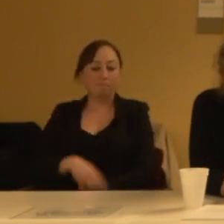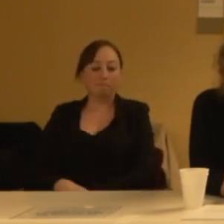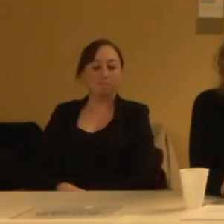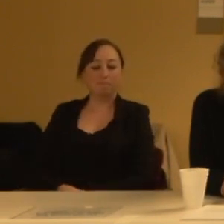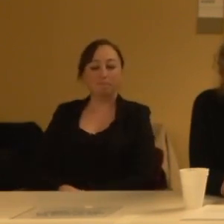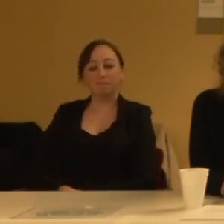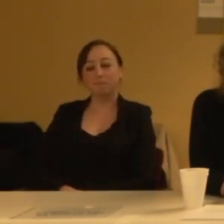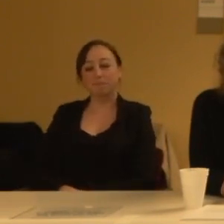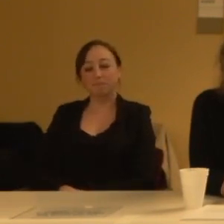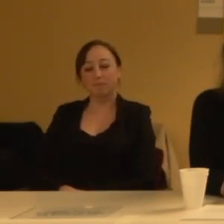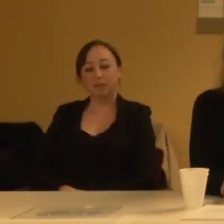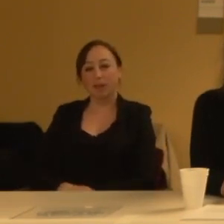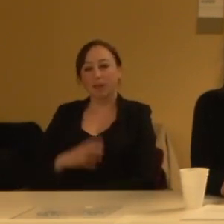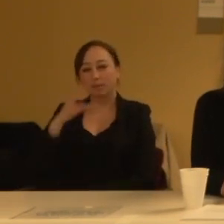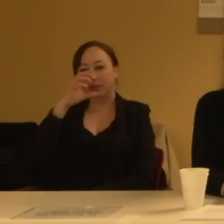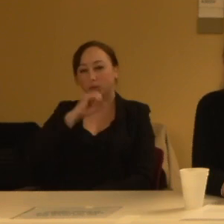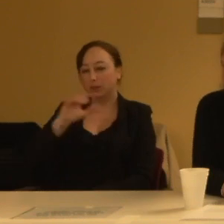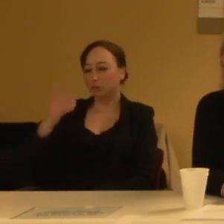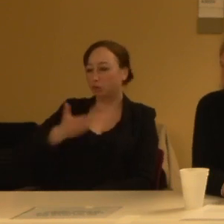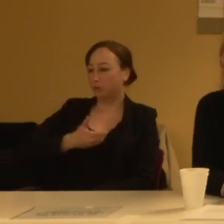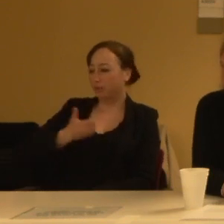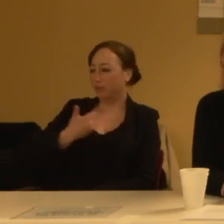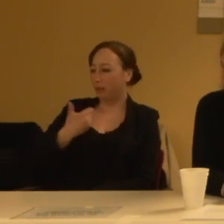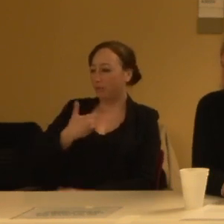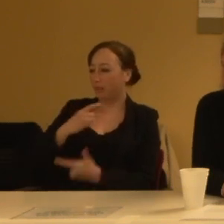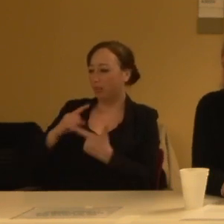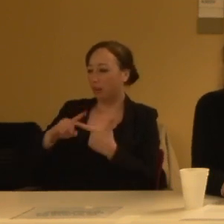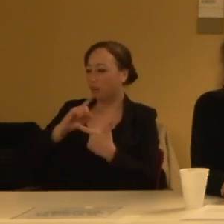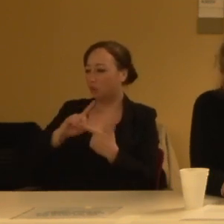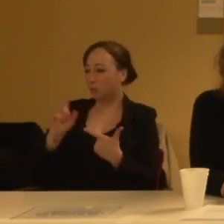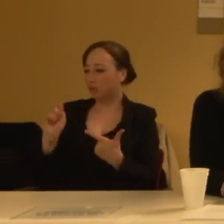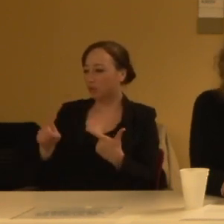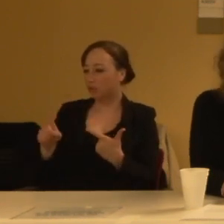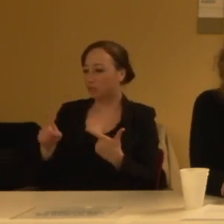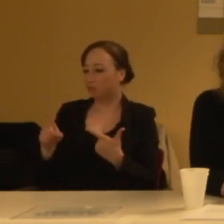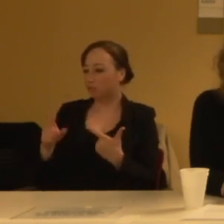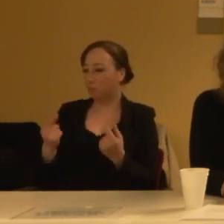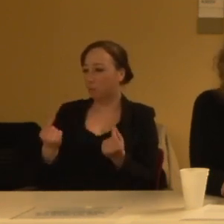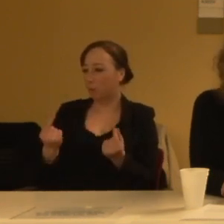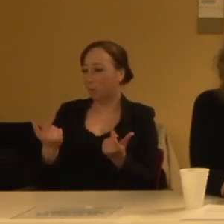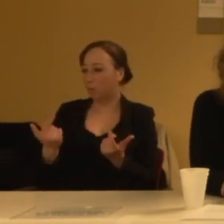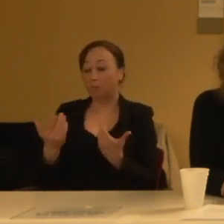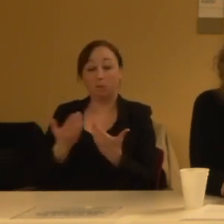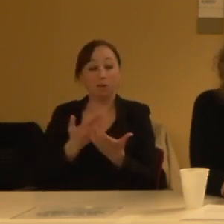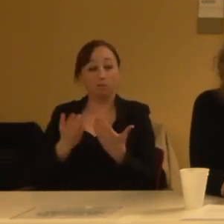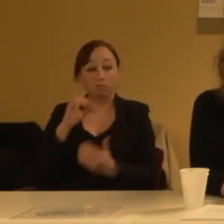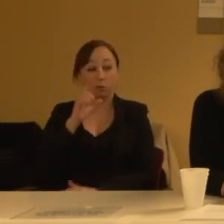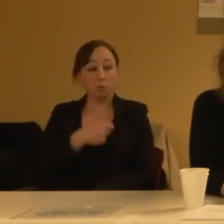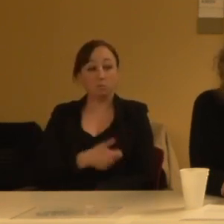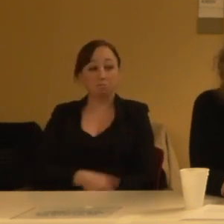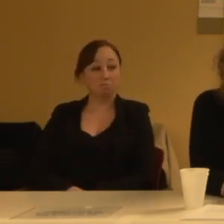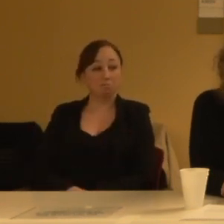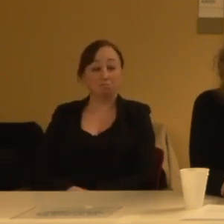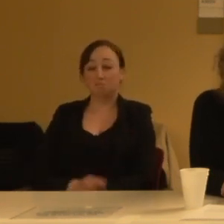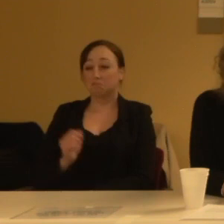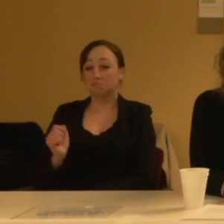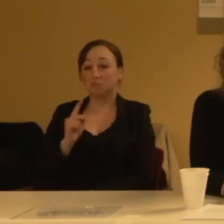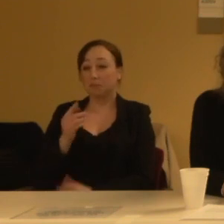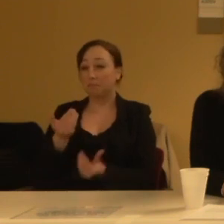So I'm guessing, should we introduce ourselves and then answer the question, or just go ahead and start? Whatever you want.